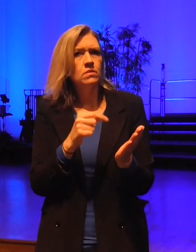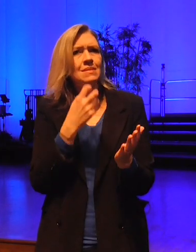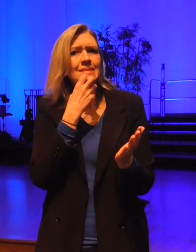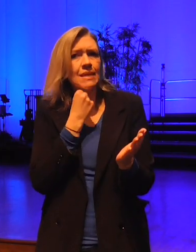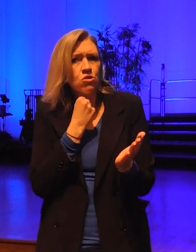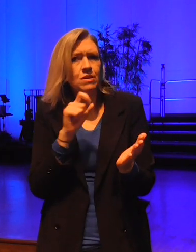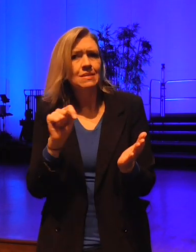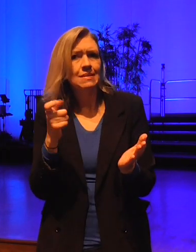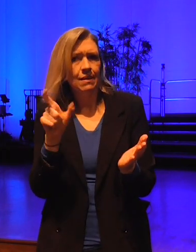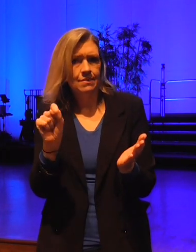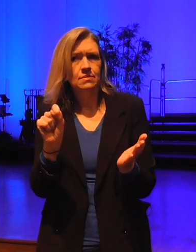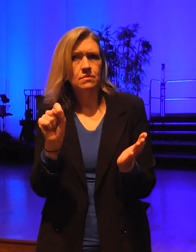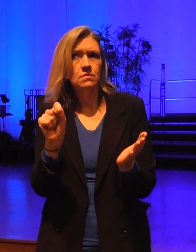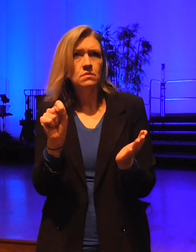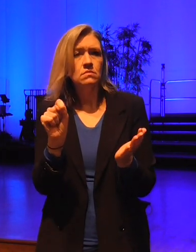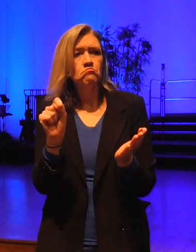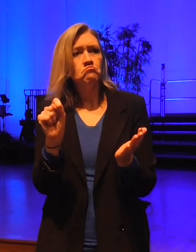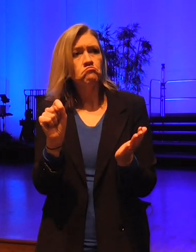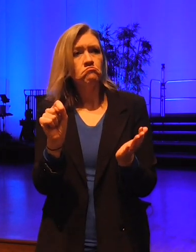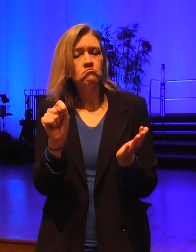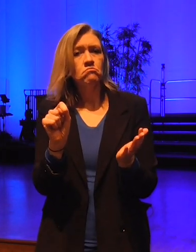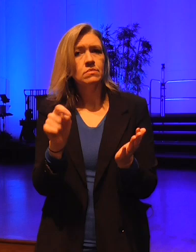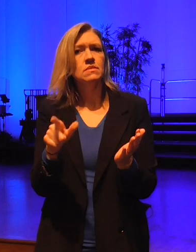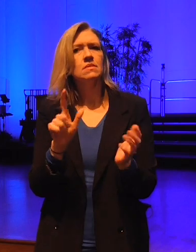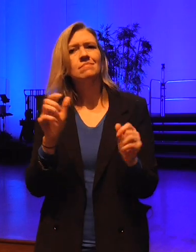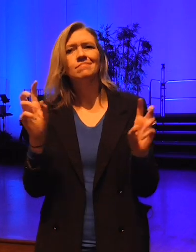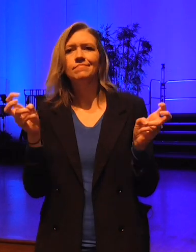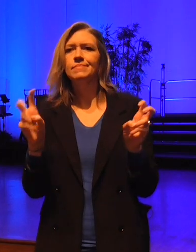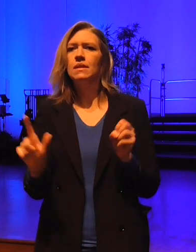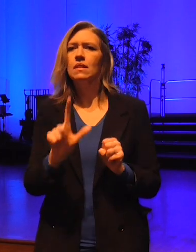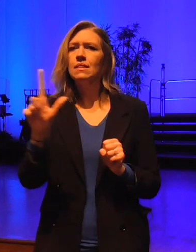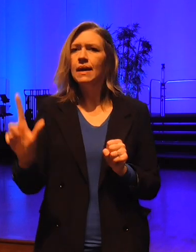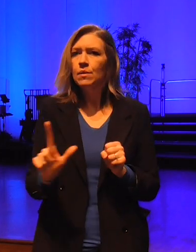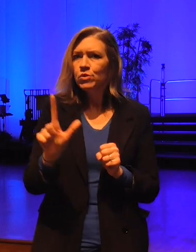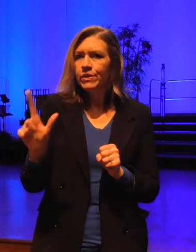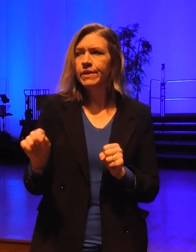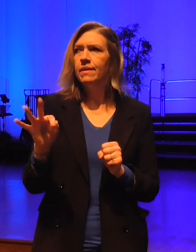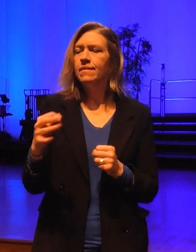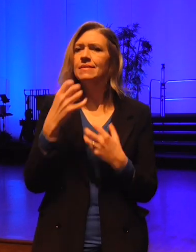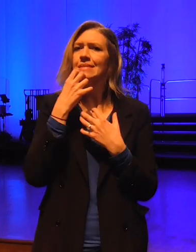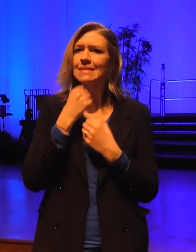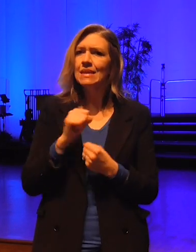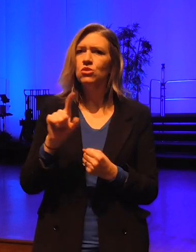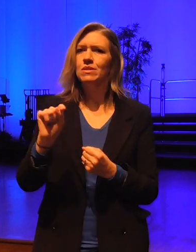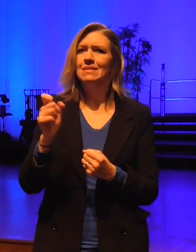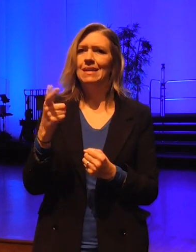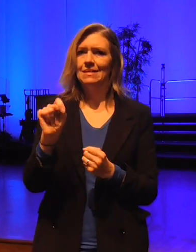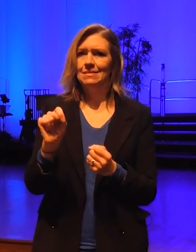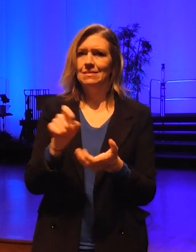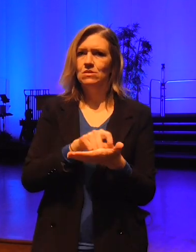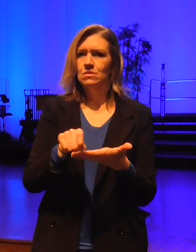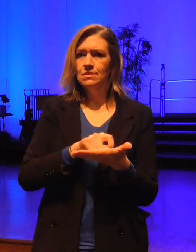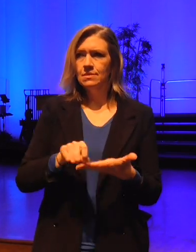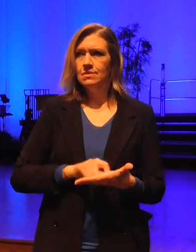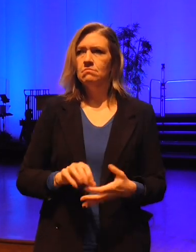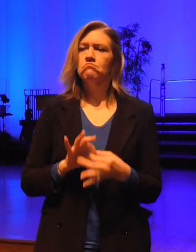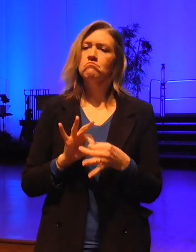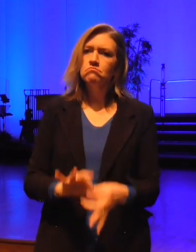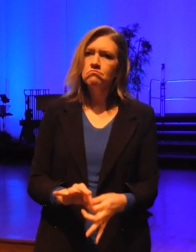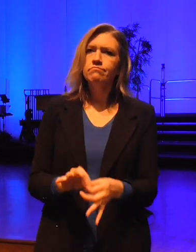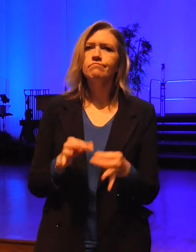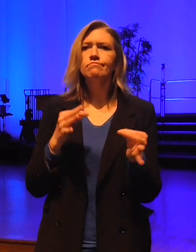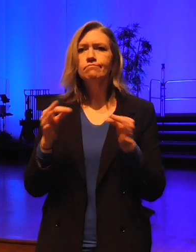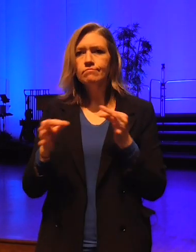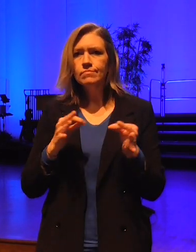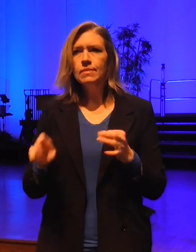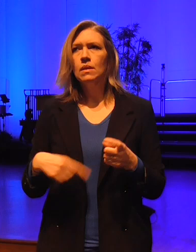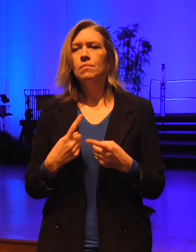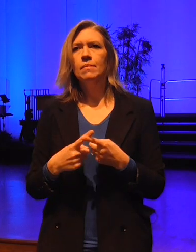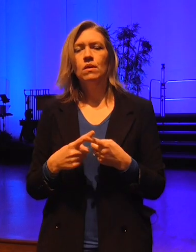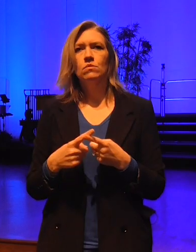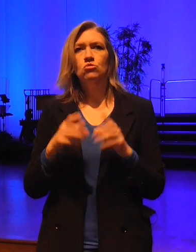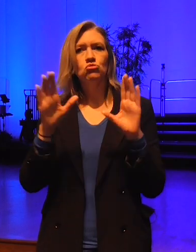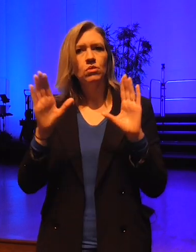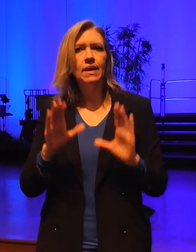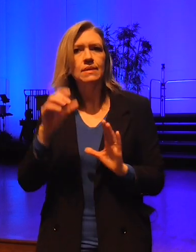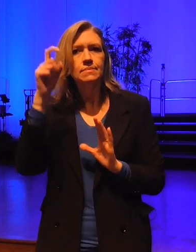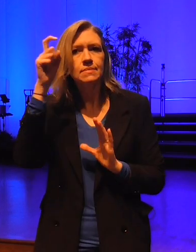in fact it's a library of sacred texts that tell us about the great mystical truths of Judaism and